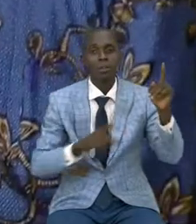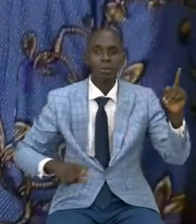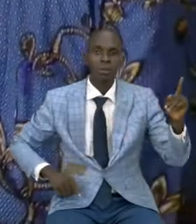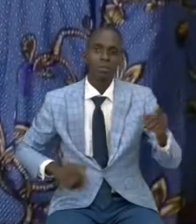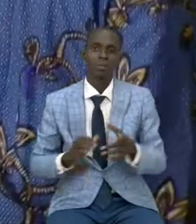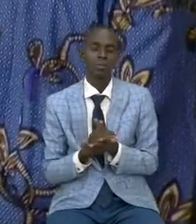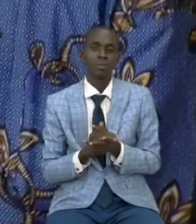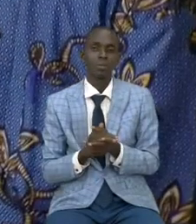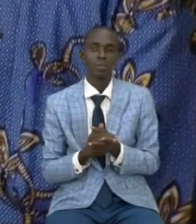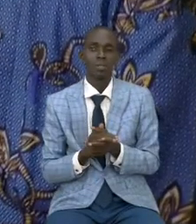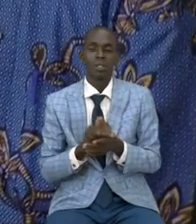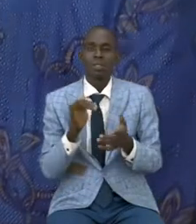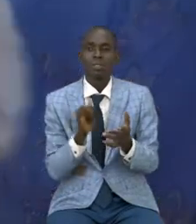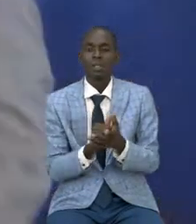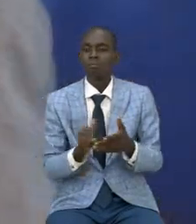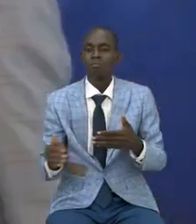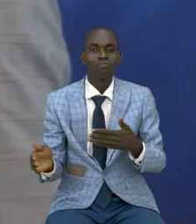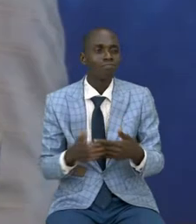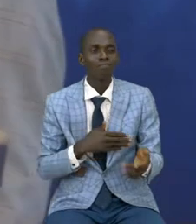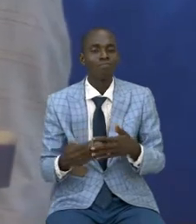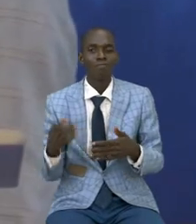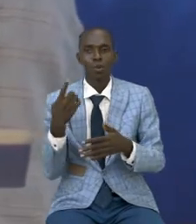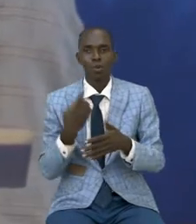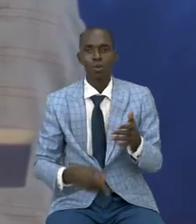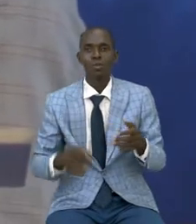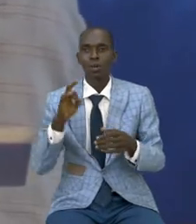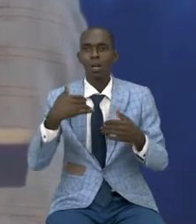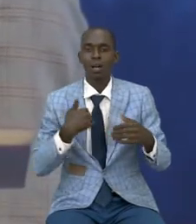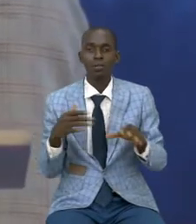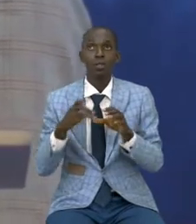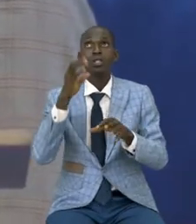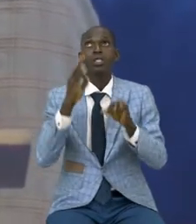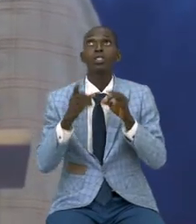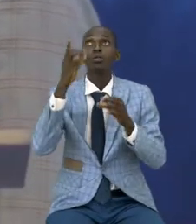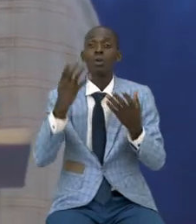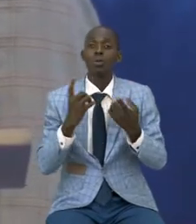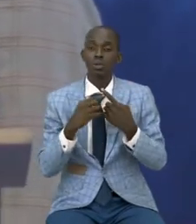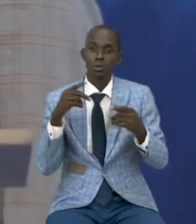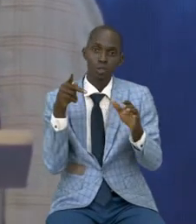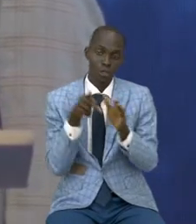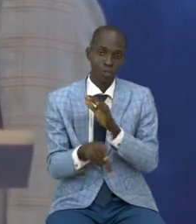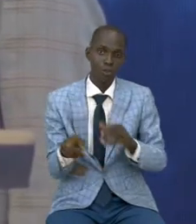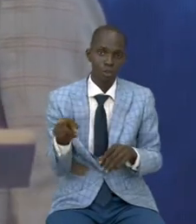that no matter what you have done if god wanted to kill you long long ago he's gonna kill you